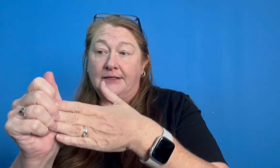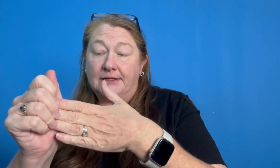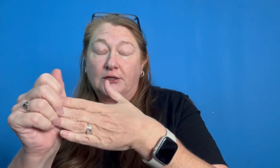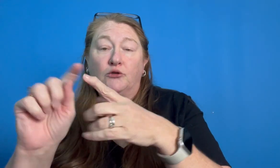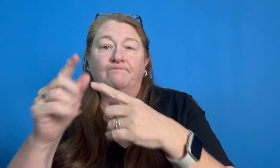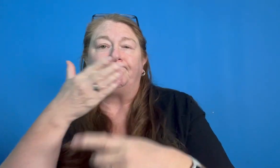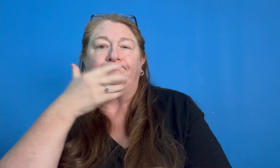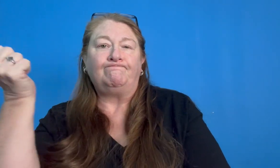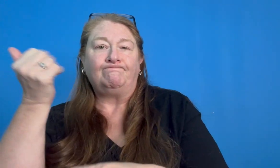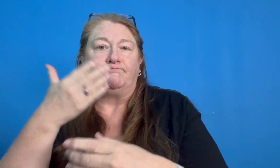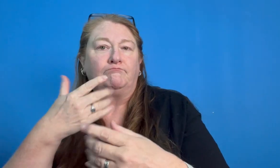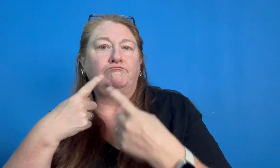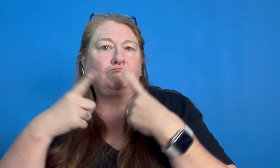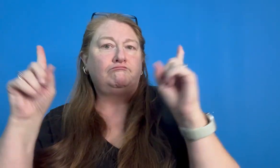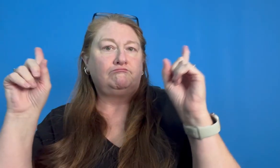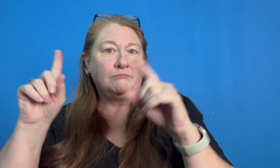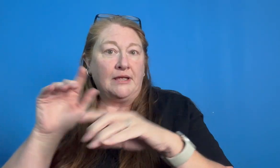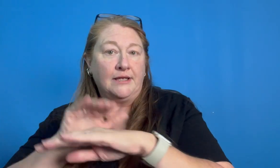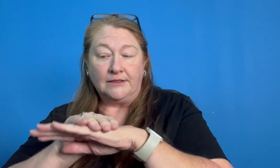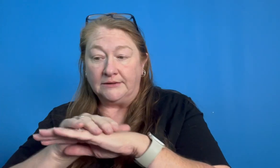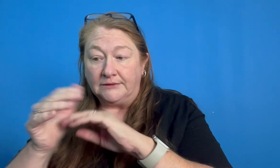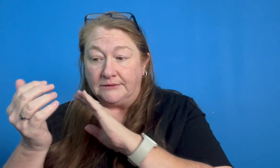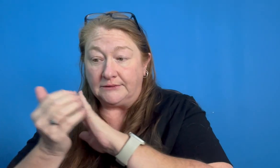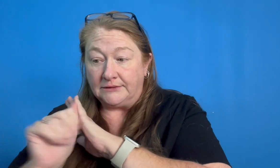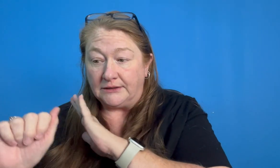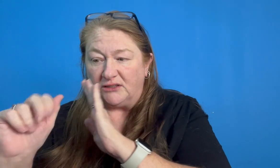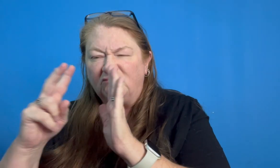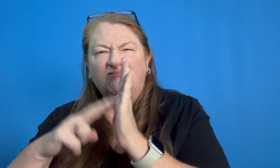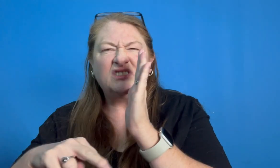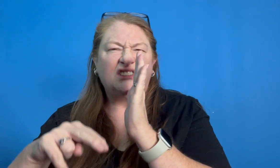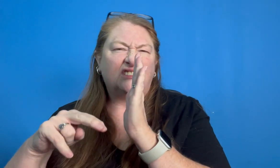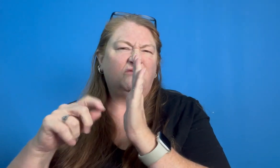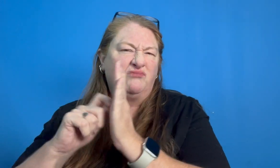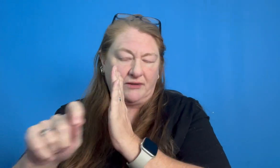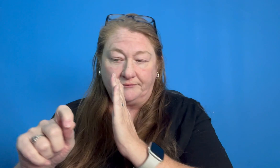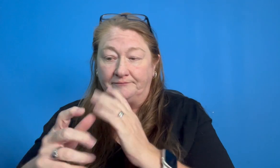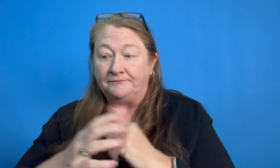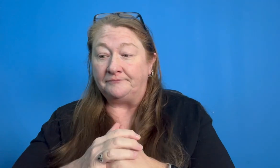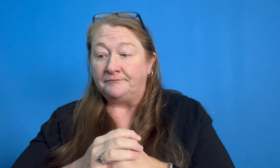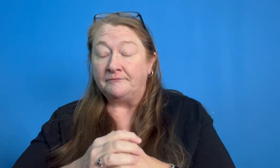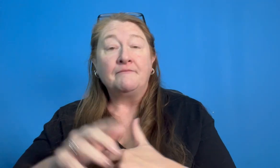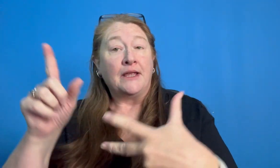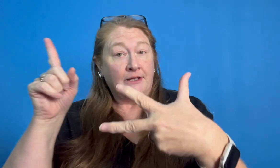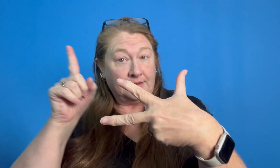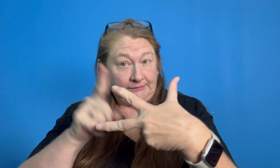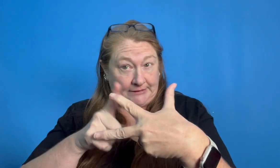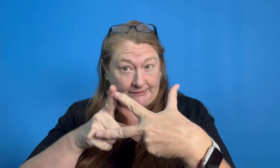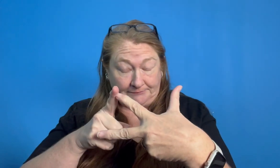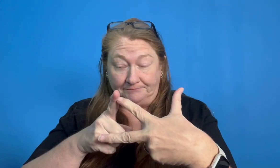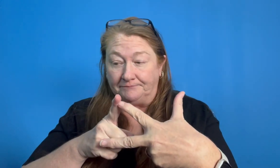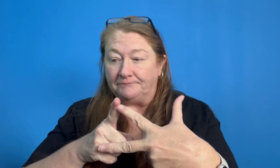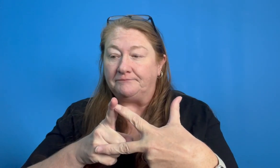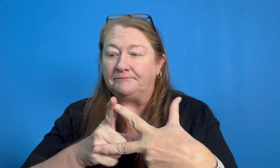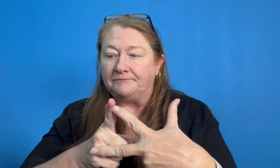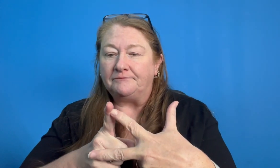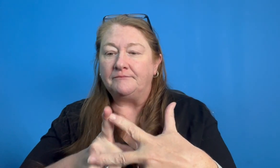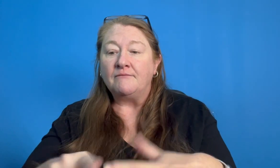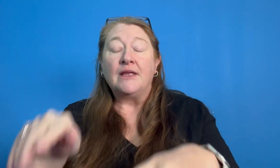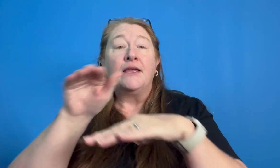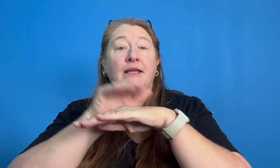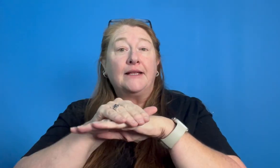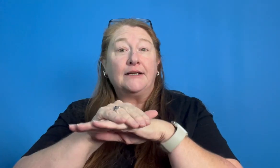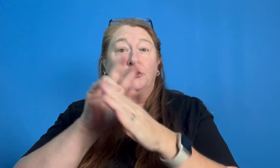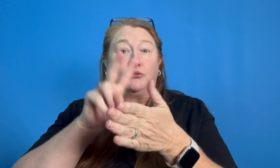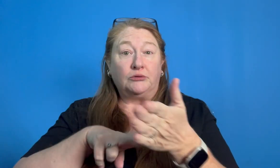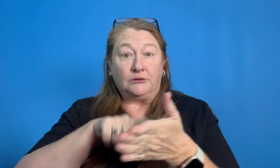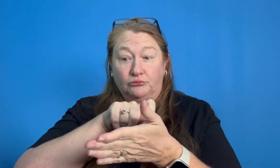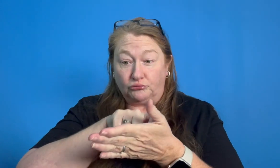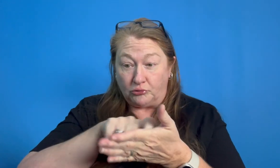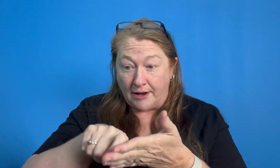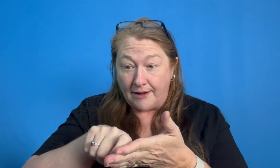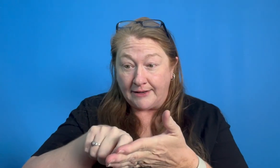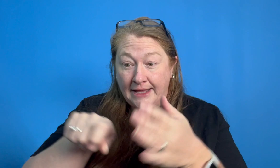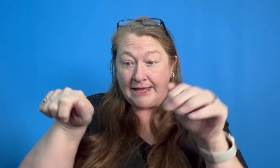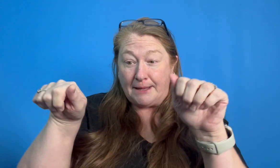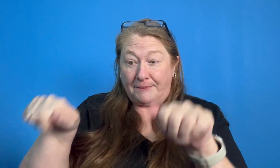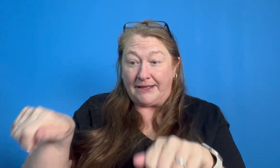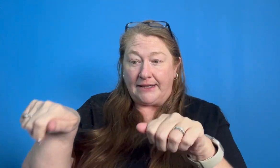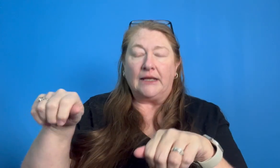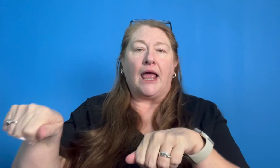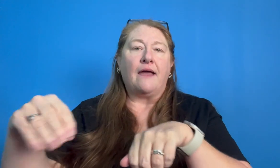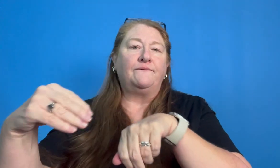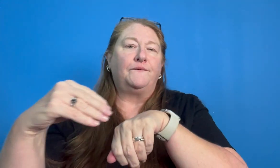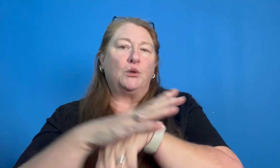to greater English proficiency; second, English literacy ability